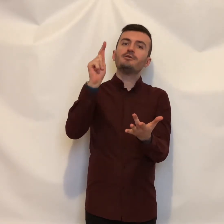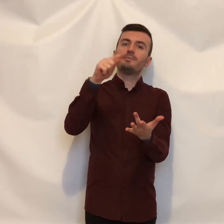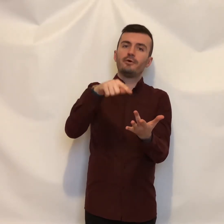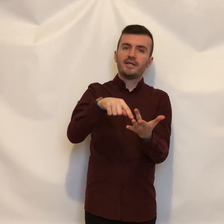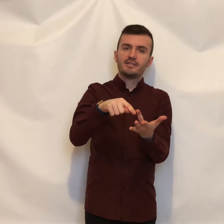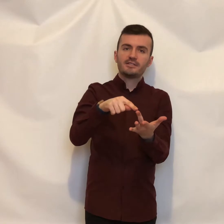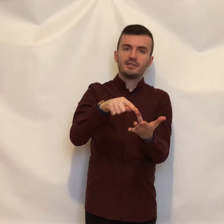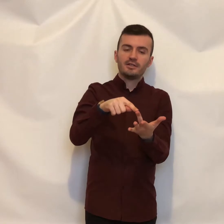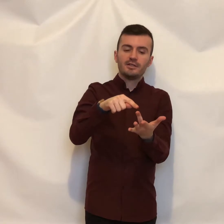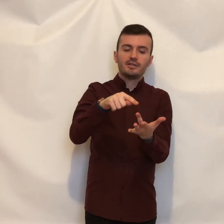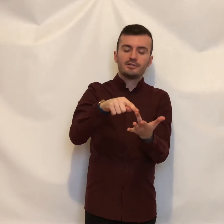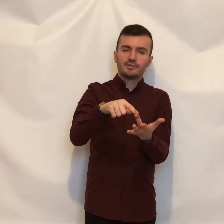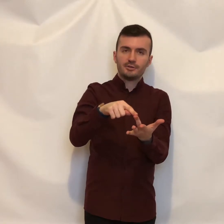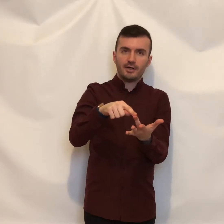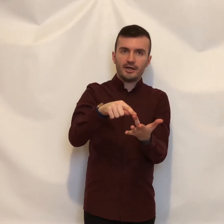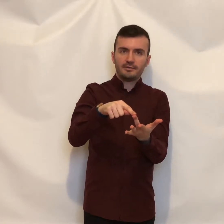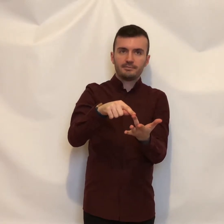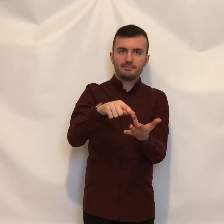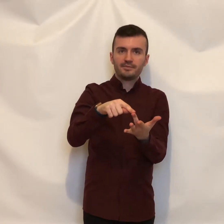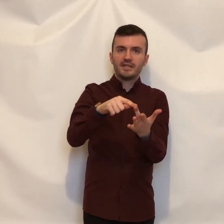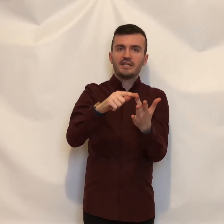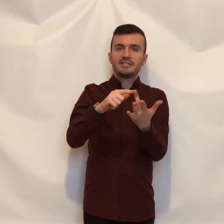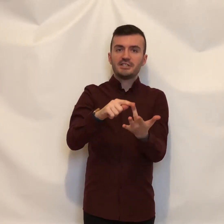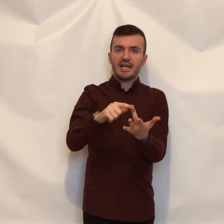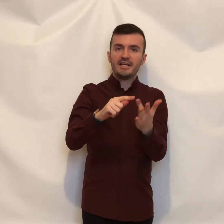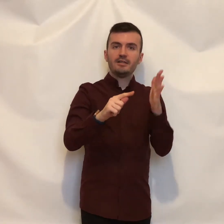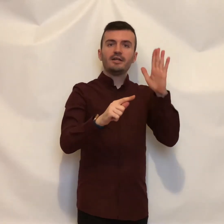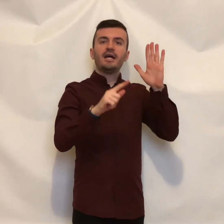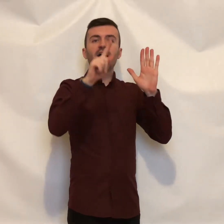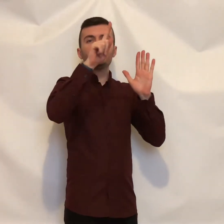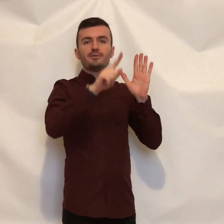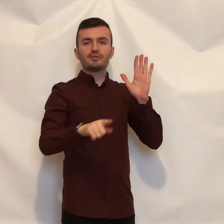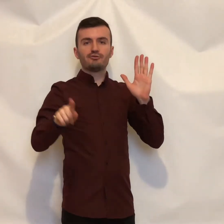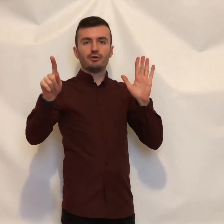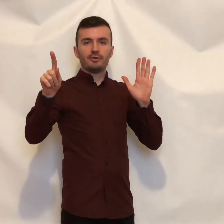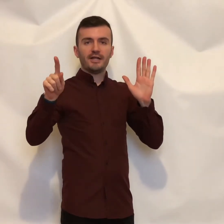you point to 'i' 'j', as you would draw it